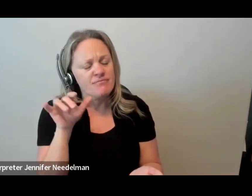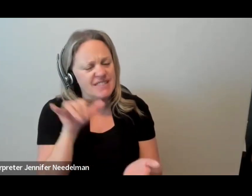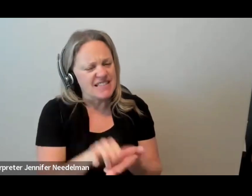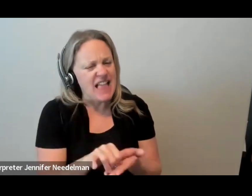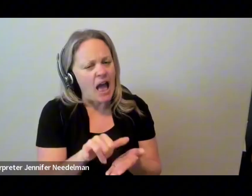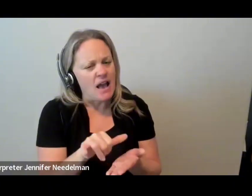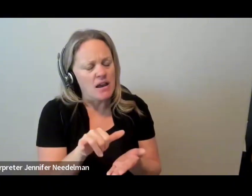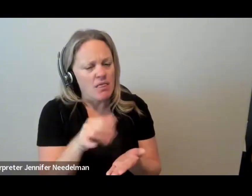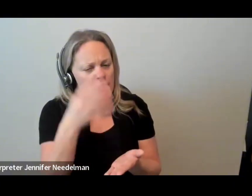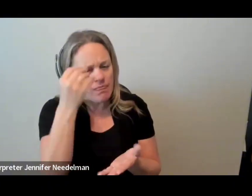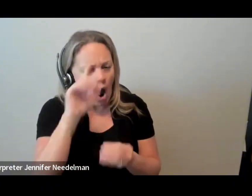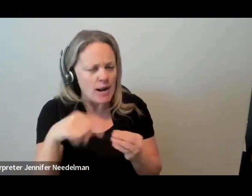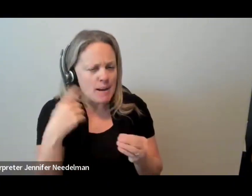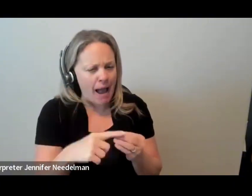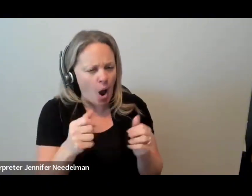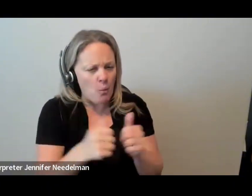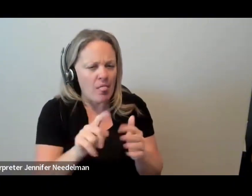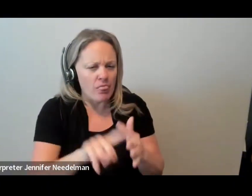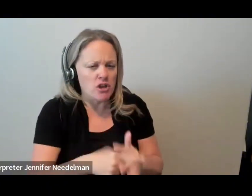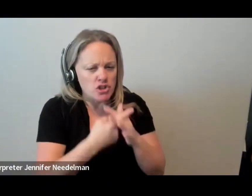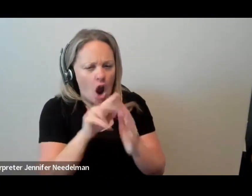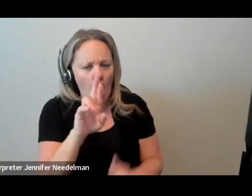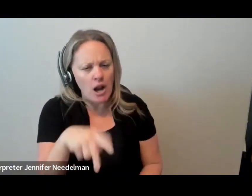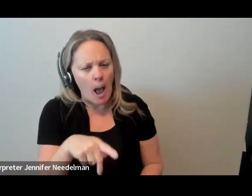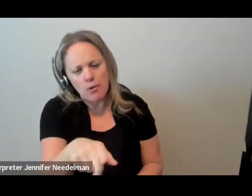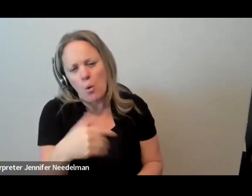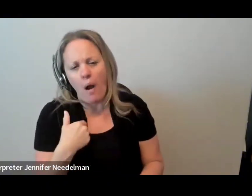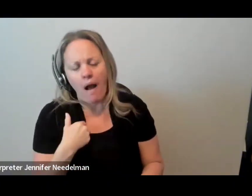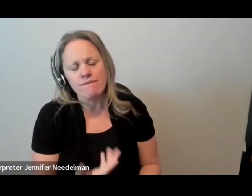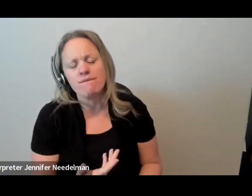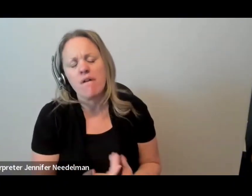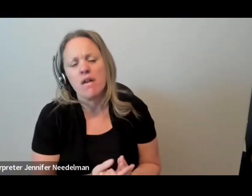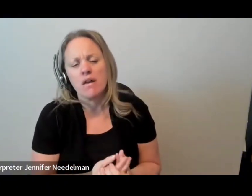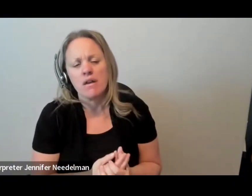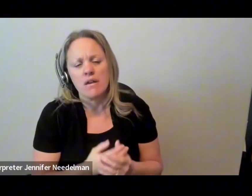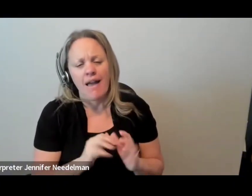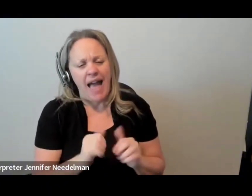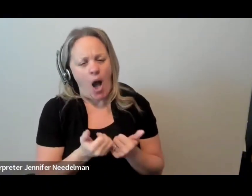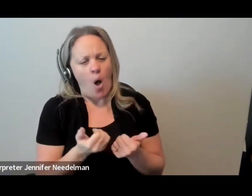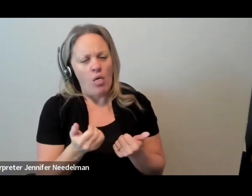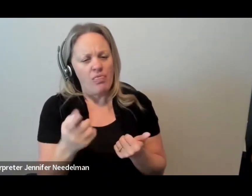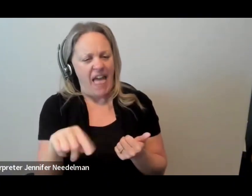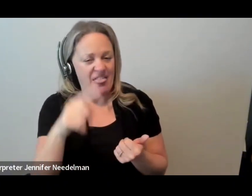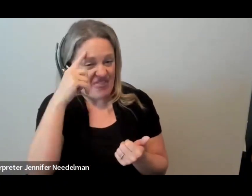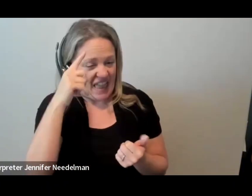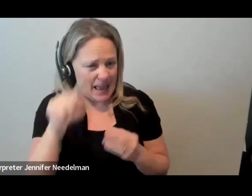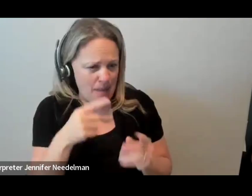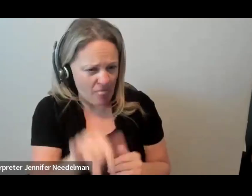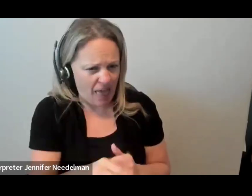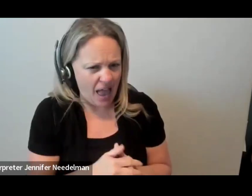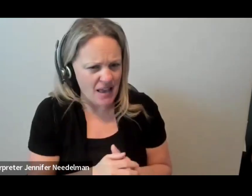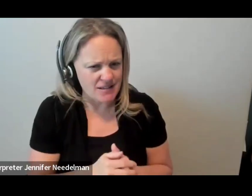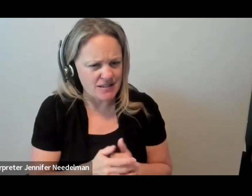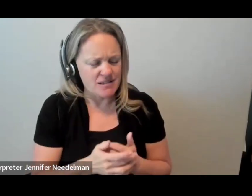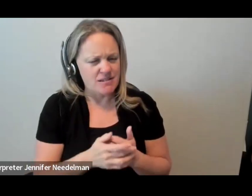and the startup that you're working with, how they think about those kinds of things. You know, how do you take that great idea